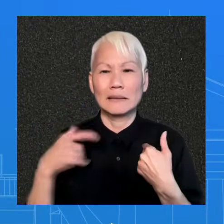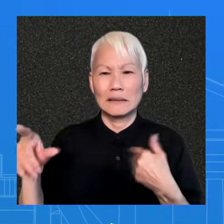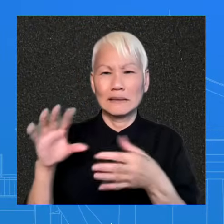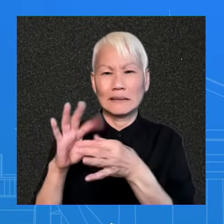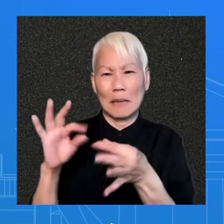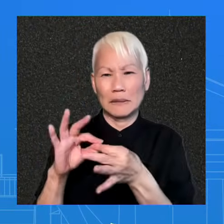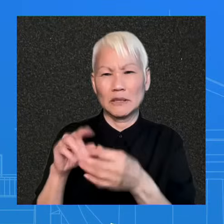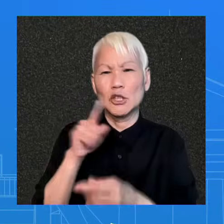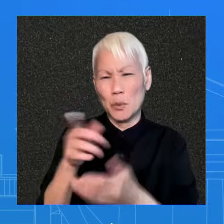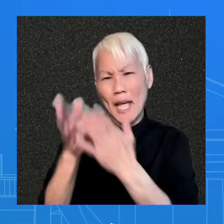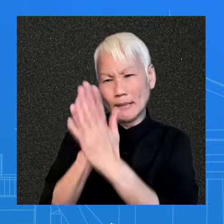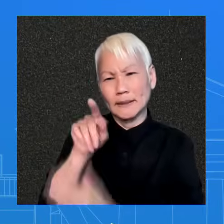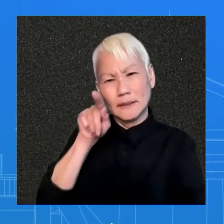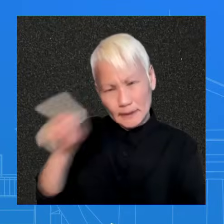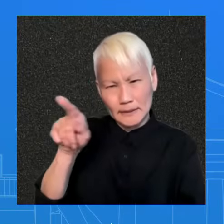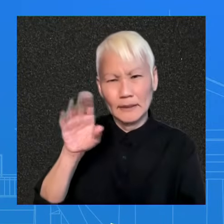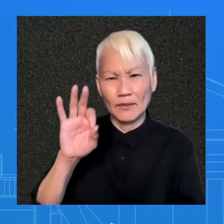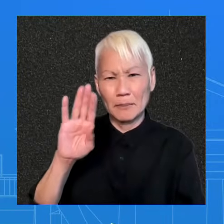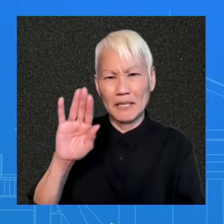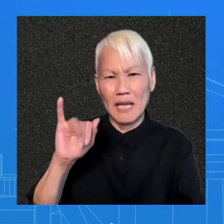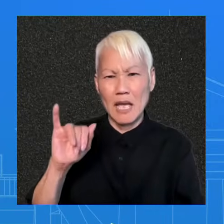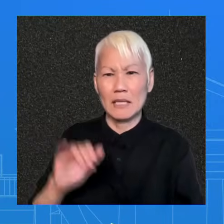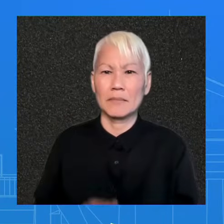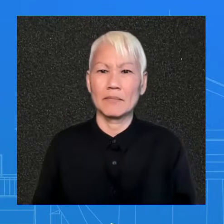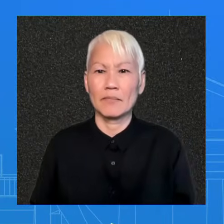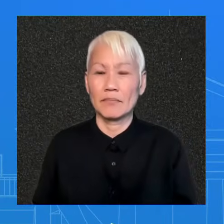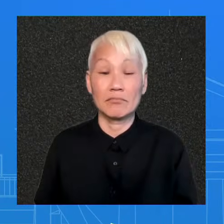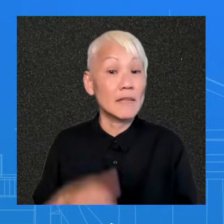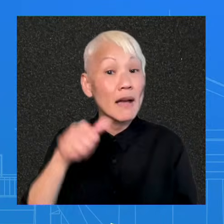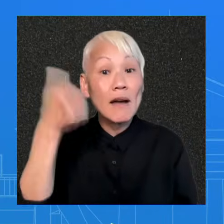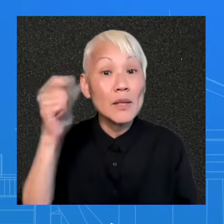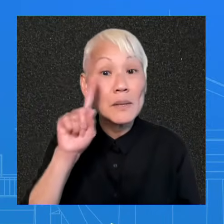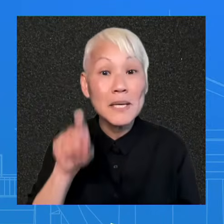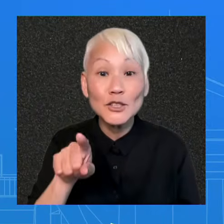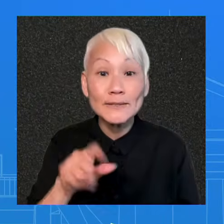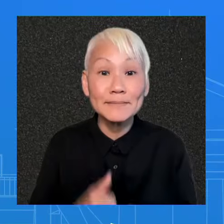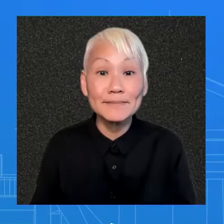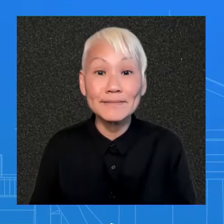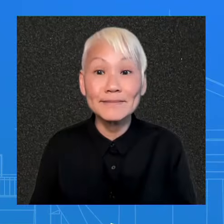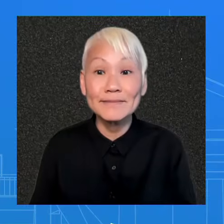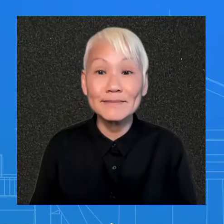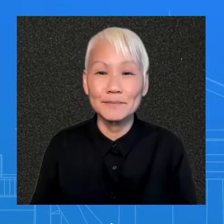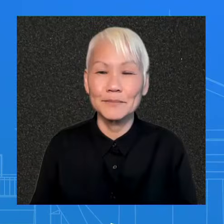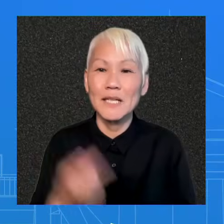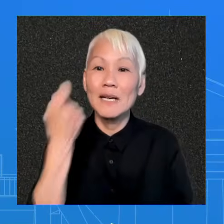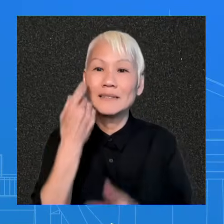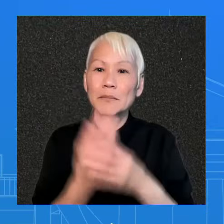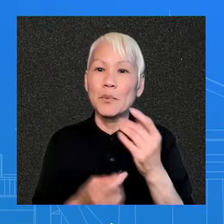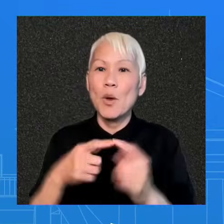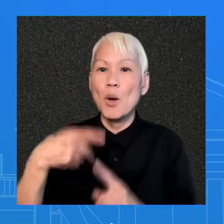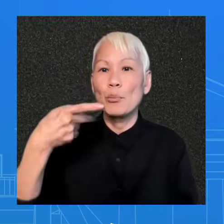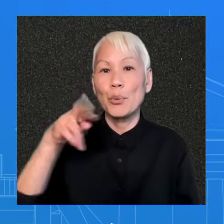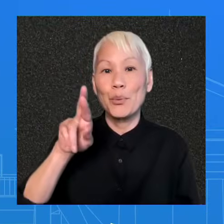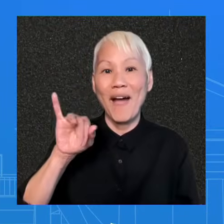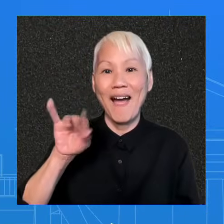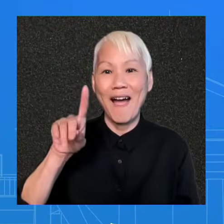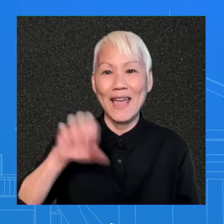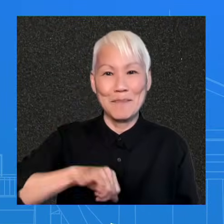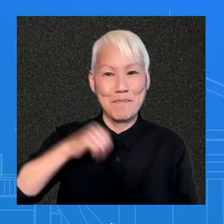All right. Go ahead. The Press: Thanks, Karine. You mentioned Pride Month a minute ago. I wanted to ask: The Pentagon announced last week that it will no longer allow drag shows